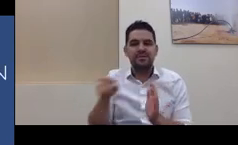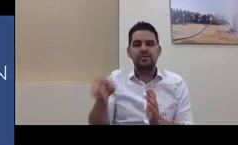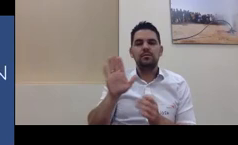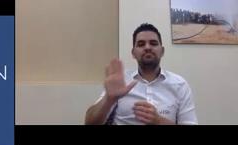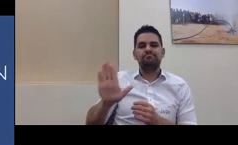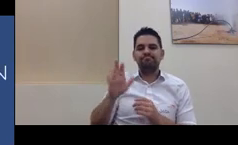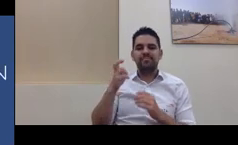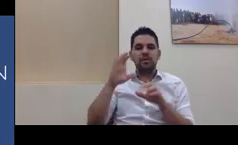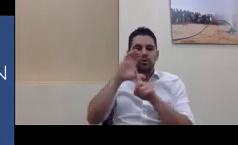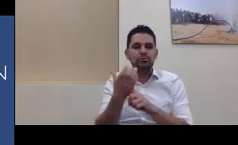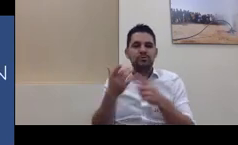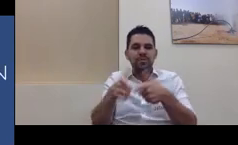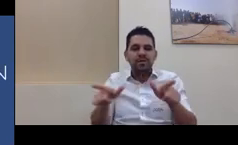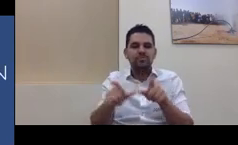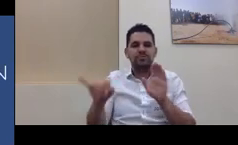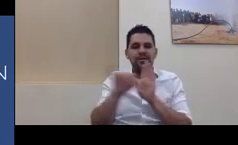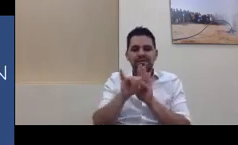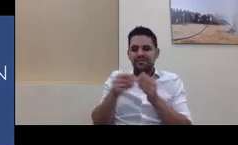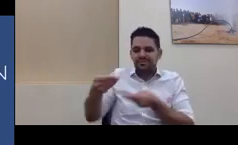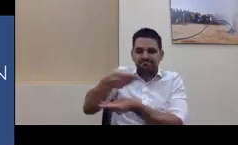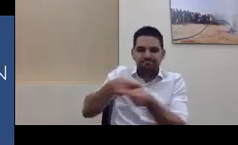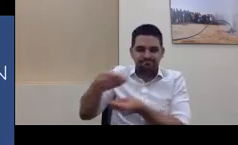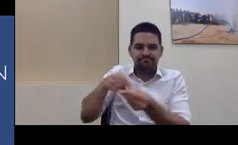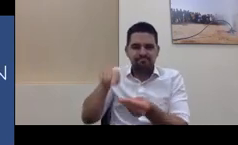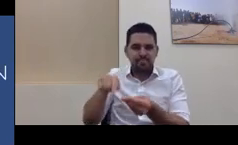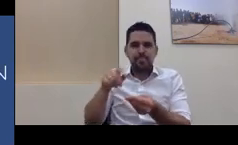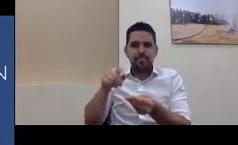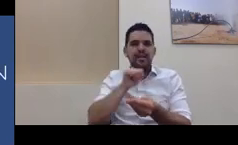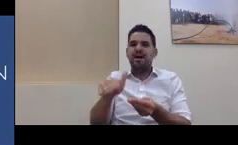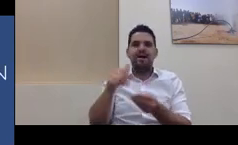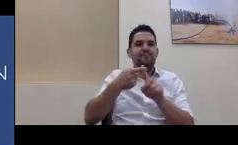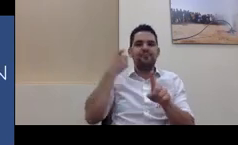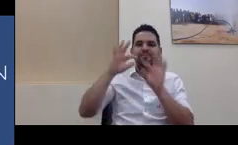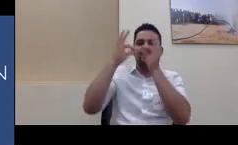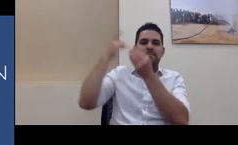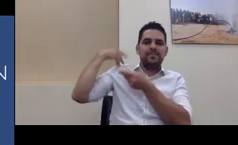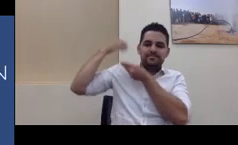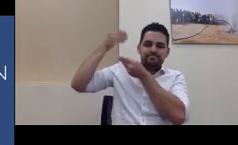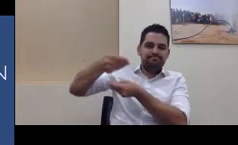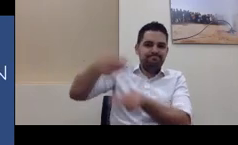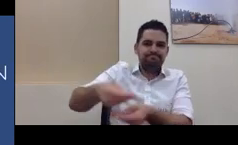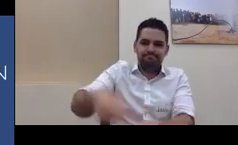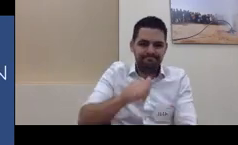That means that their culture, language and identity exchange is not from family members